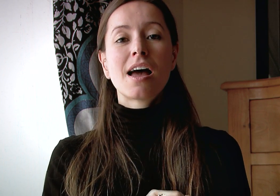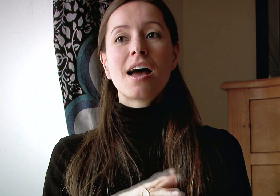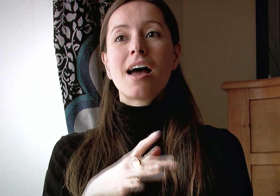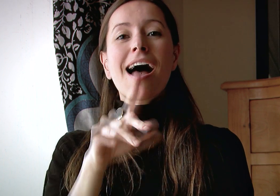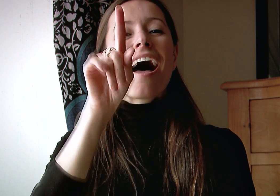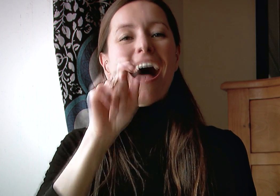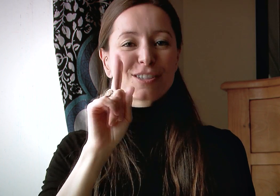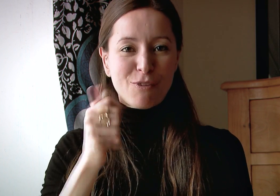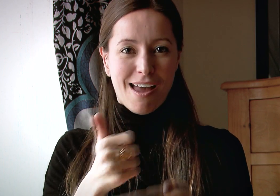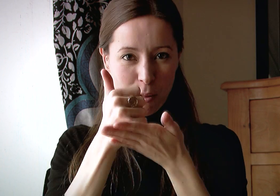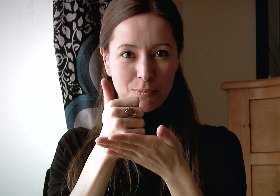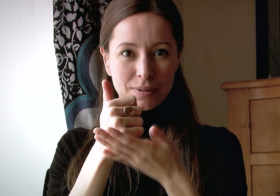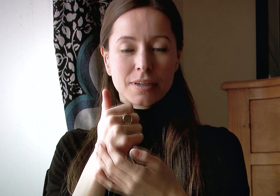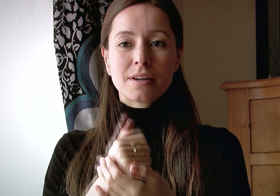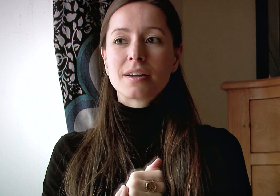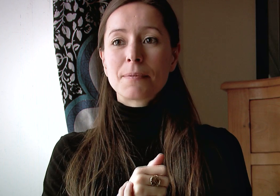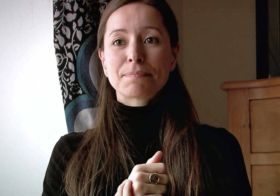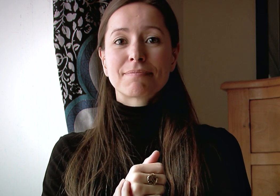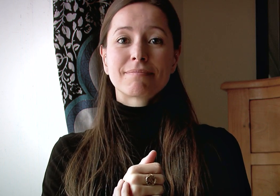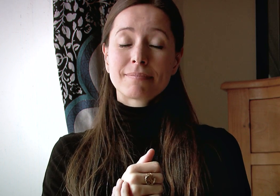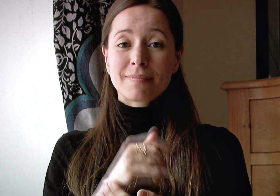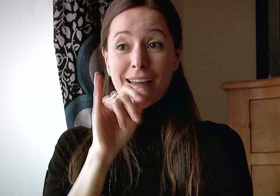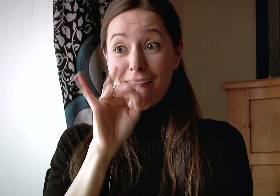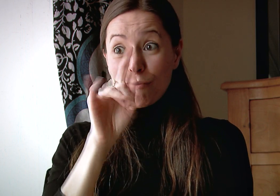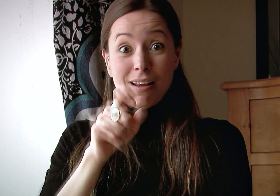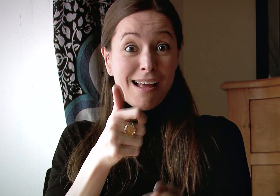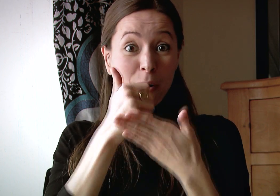Ask for help. If you need help, I'm here.